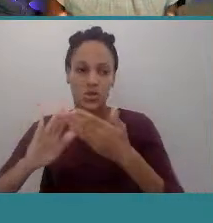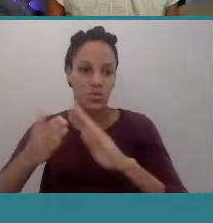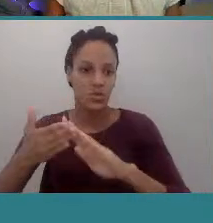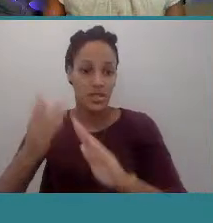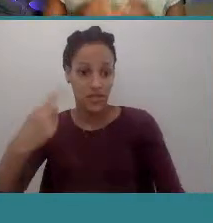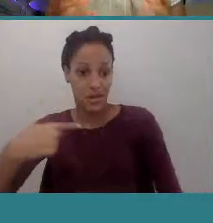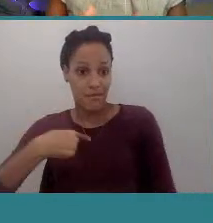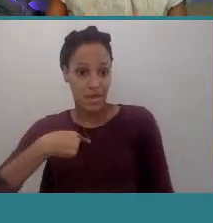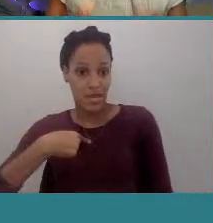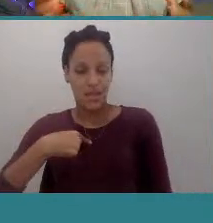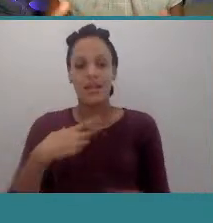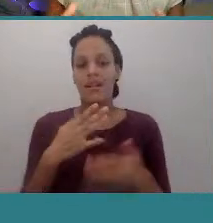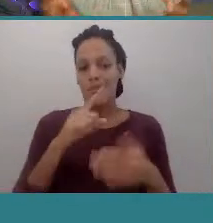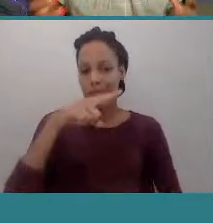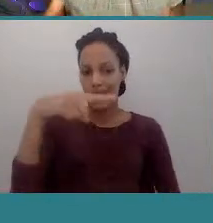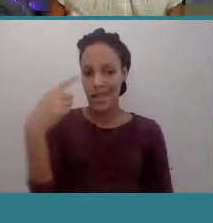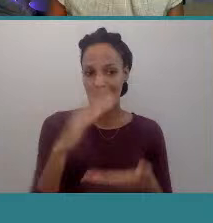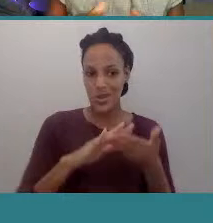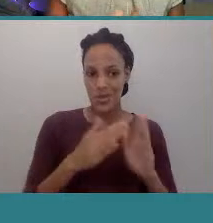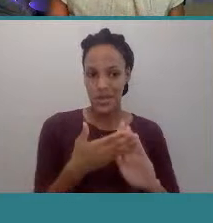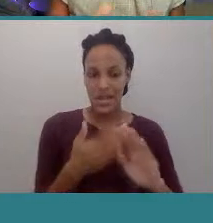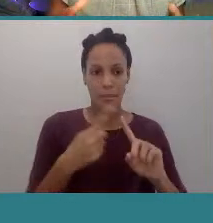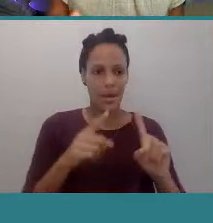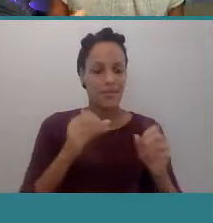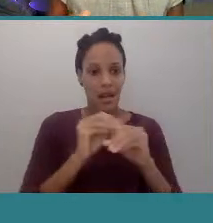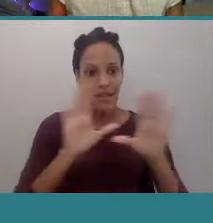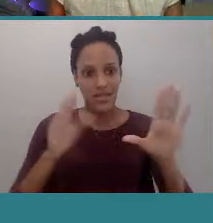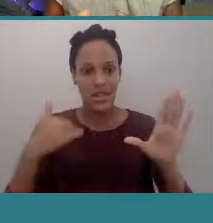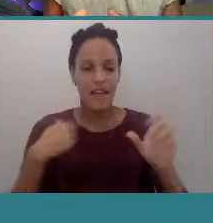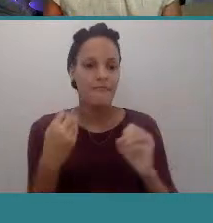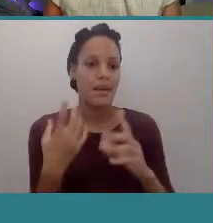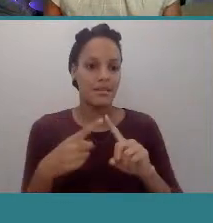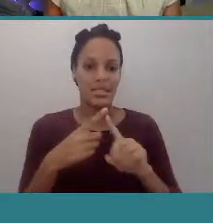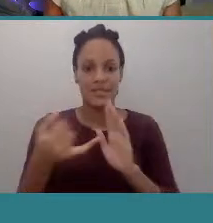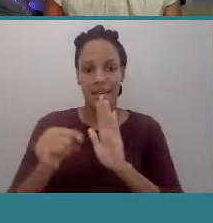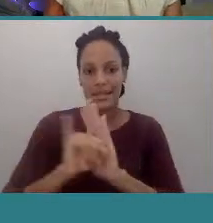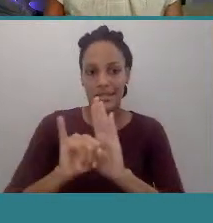but I obviously have a lot of identities and right from a lot of different perspectives